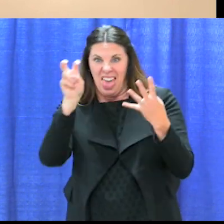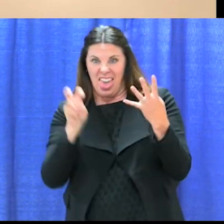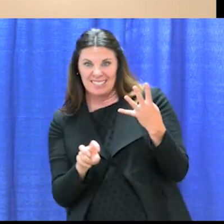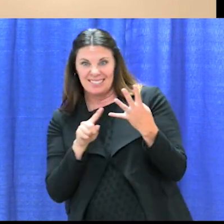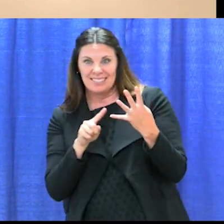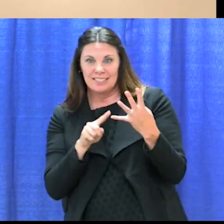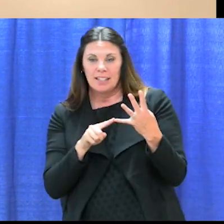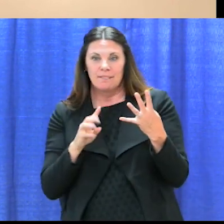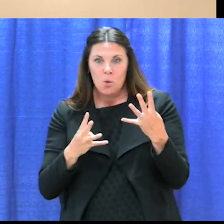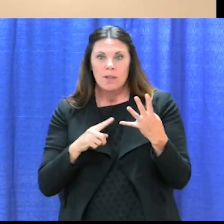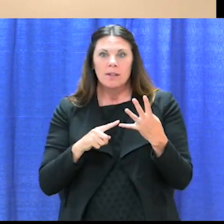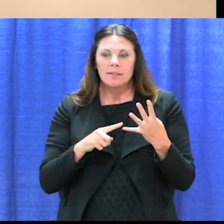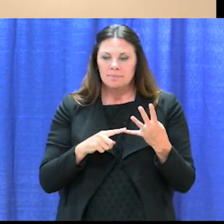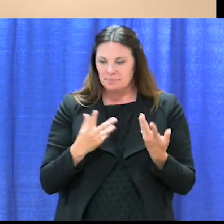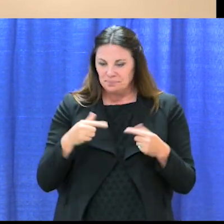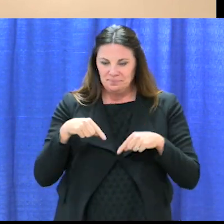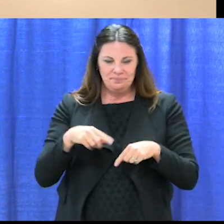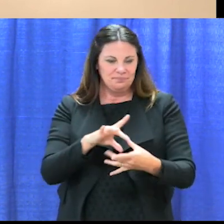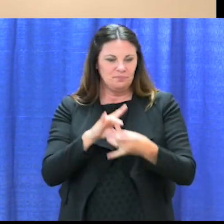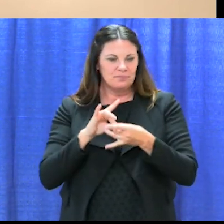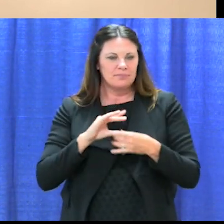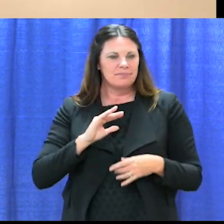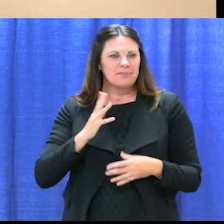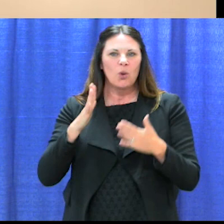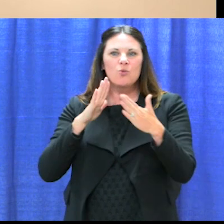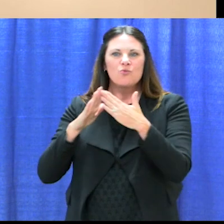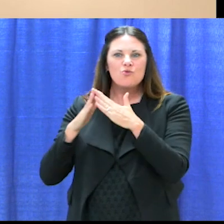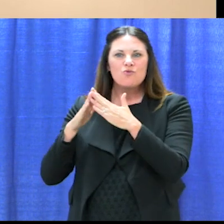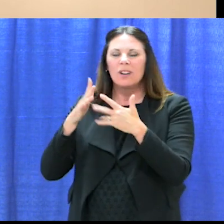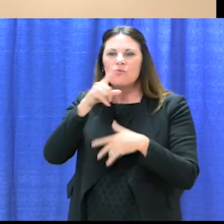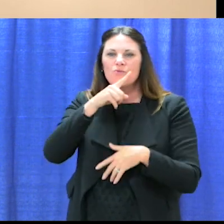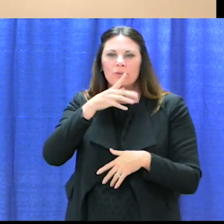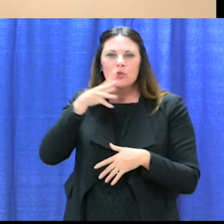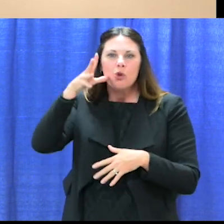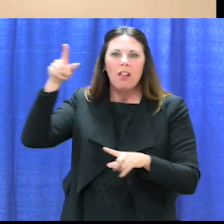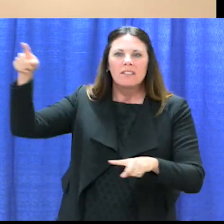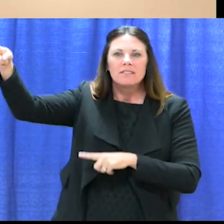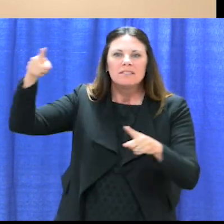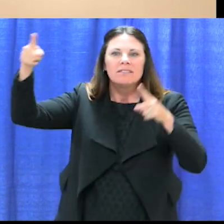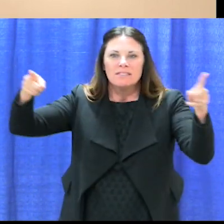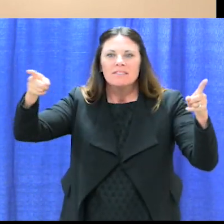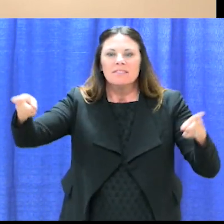was the question regarding our rural and frontier communities and what we're doing to expand service there.